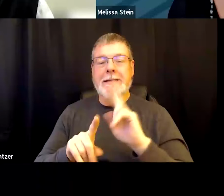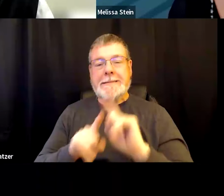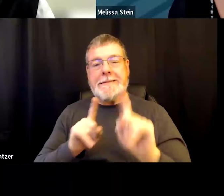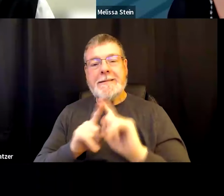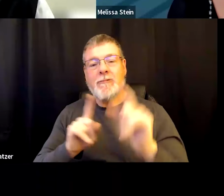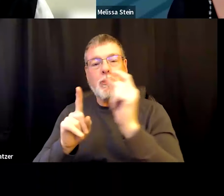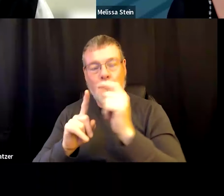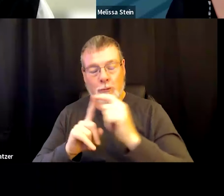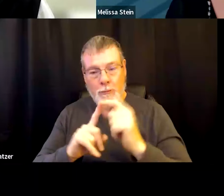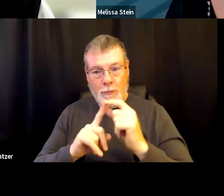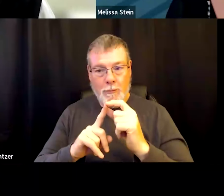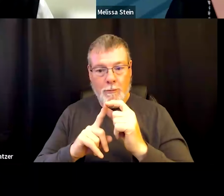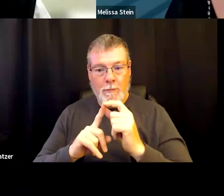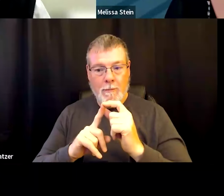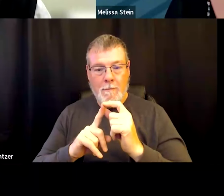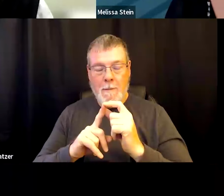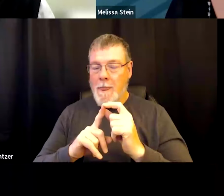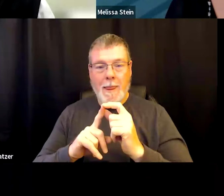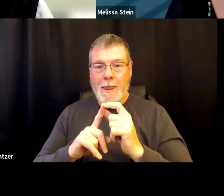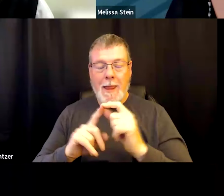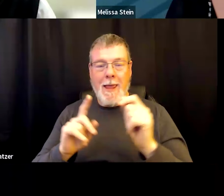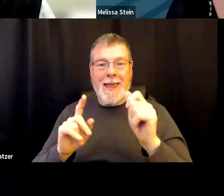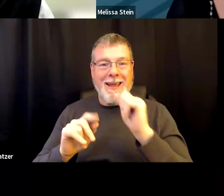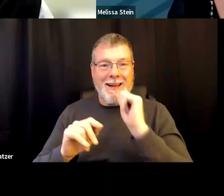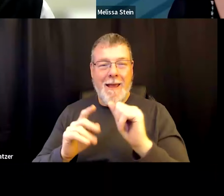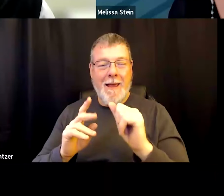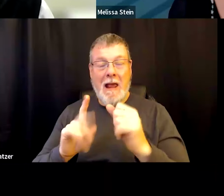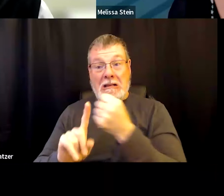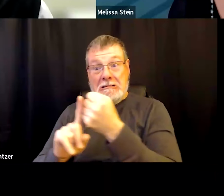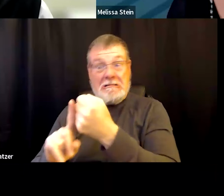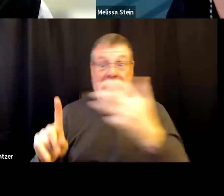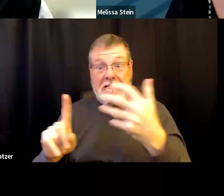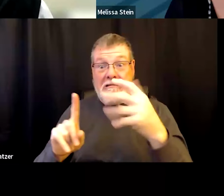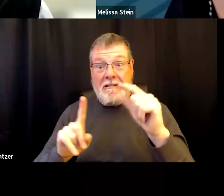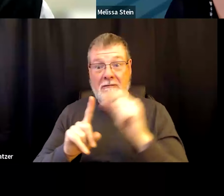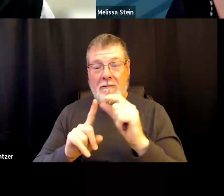But there's not a very complex set of vocabulary involved in these instruments generally.